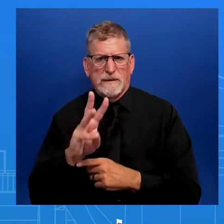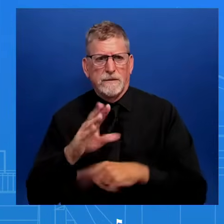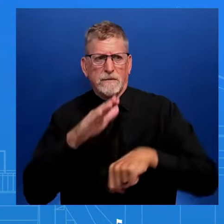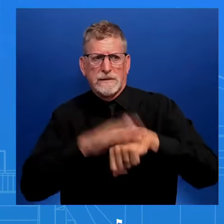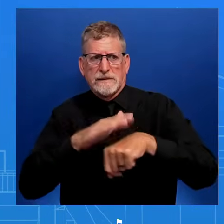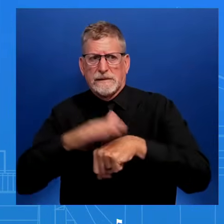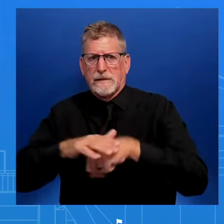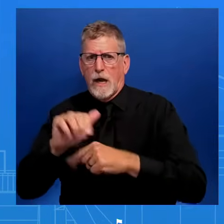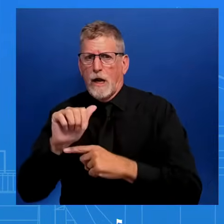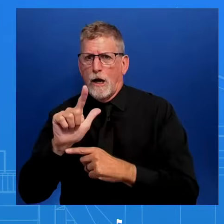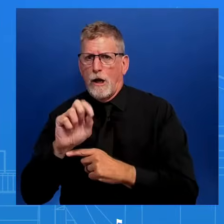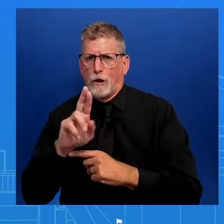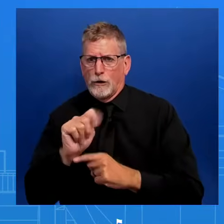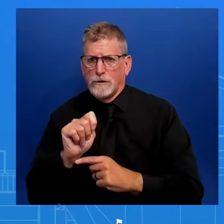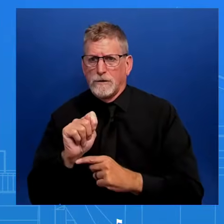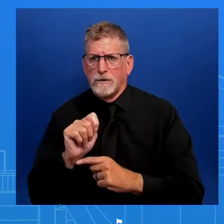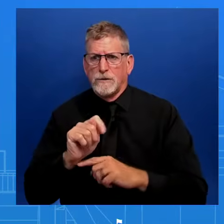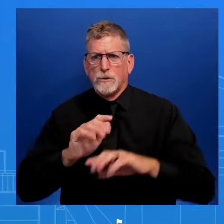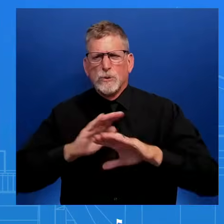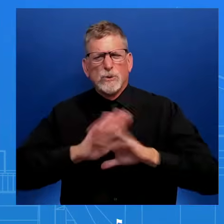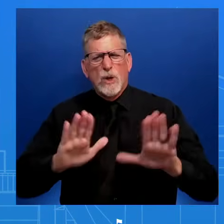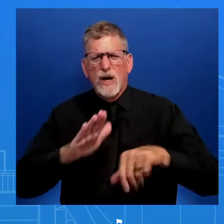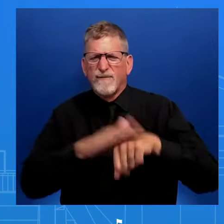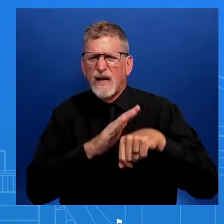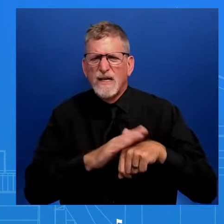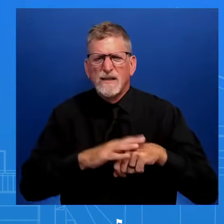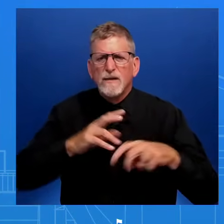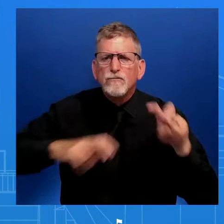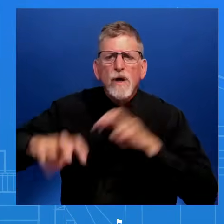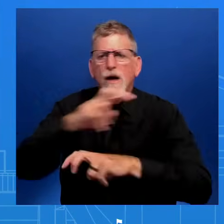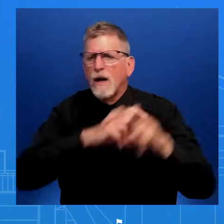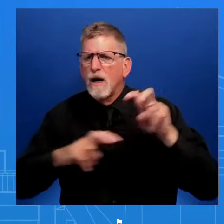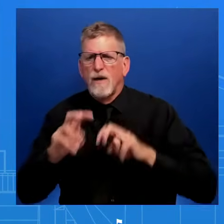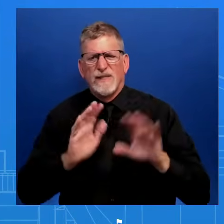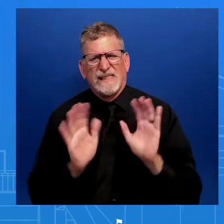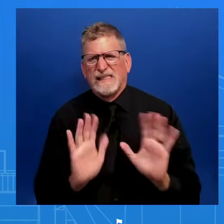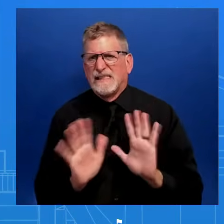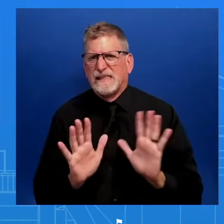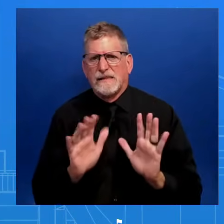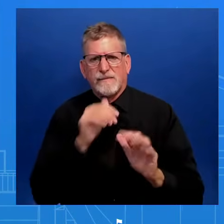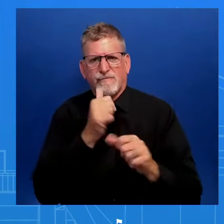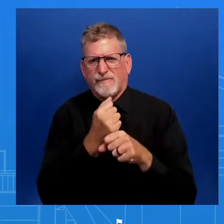introduced in Congress. During the congressional break, will the President be working with his allies in Congress